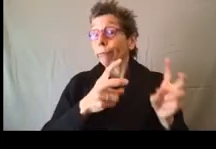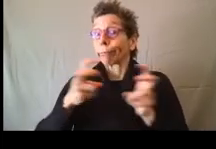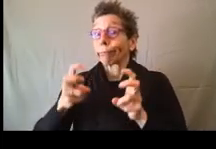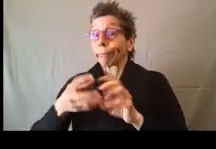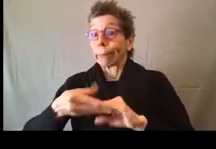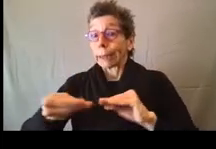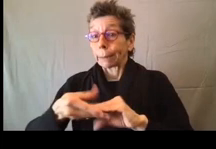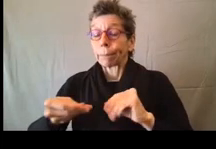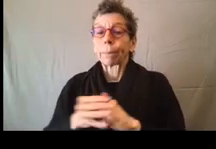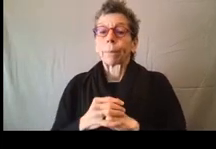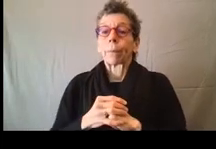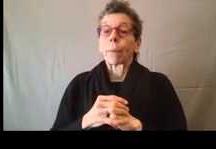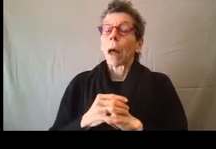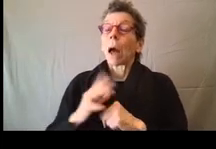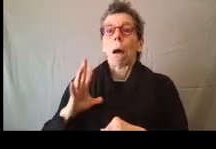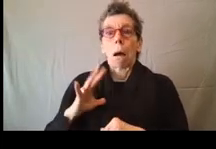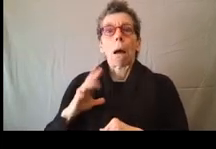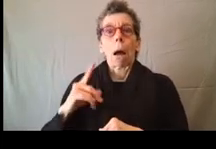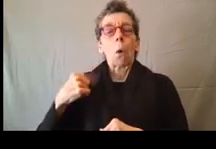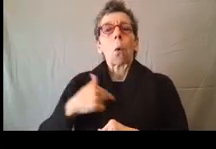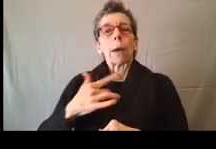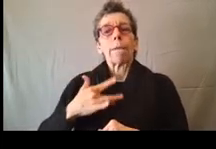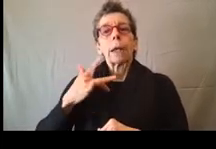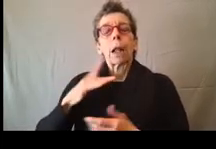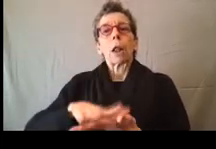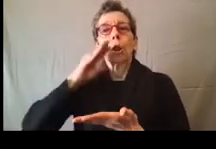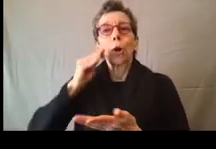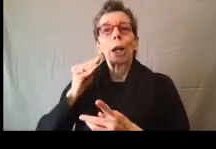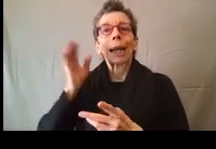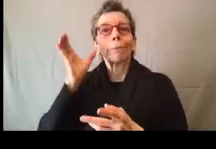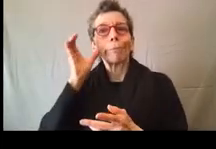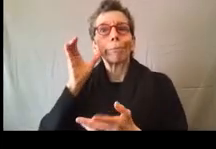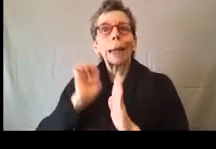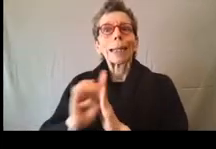Learning by examples is one of the useful strategies we hear a lot and highlighted multiple